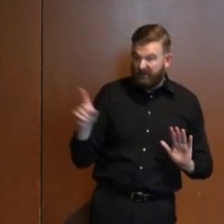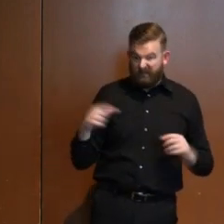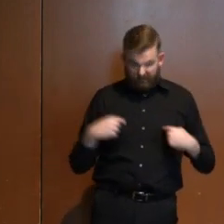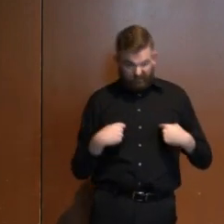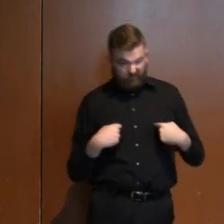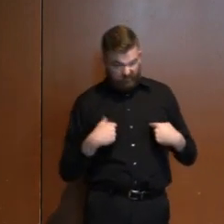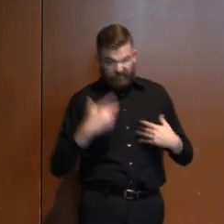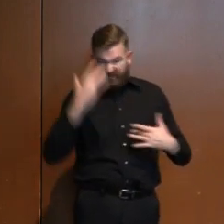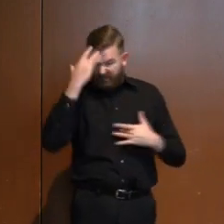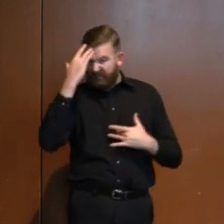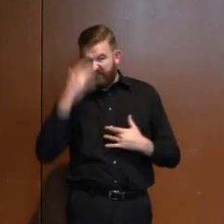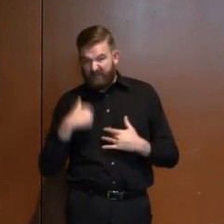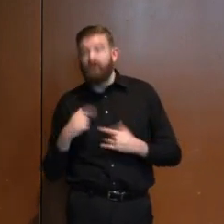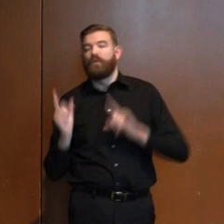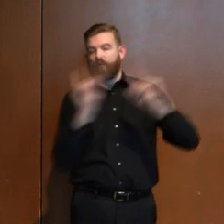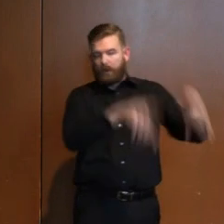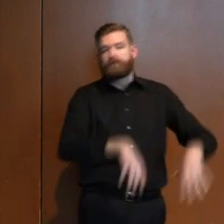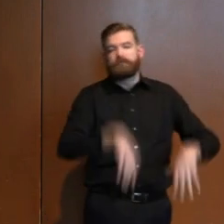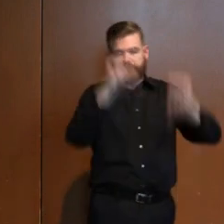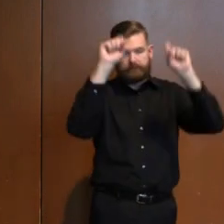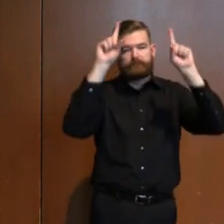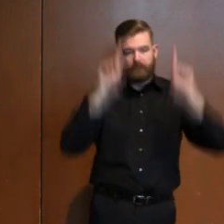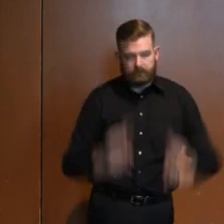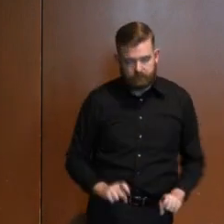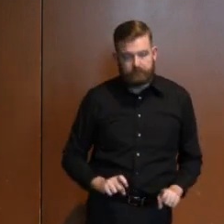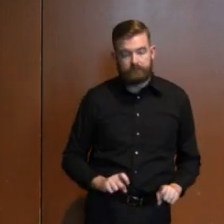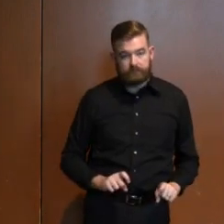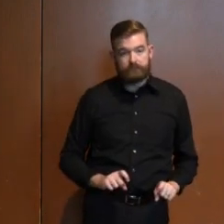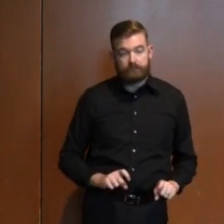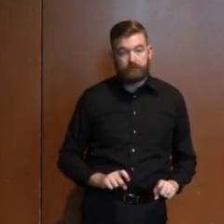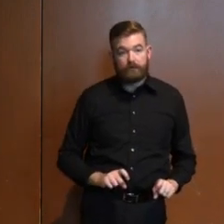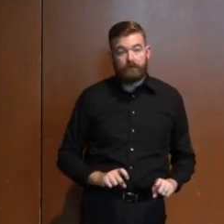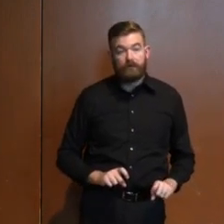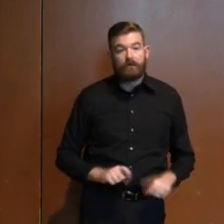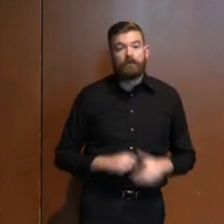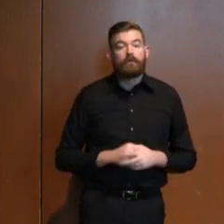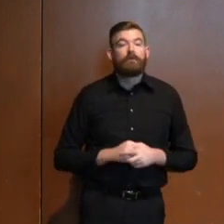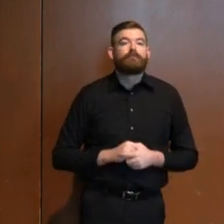TO NOT GET TESTED. TO STEP ASIDE AND LET FOLKS GET